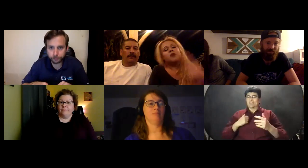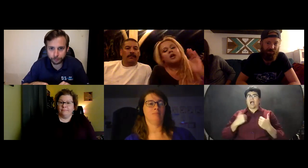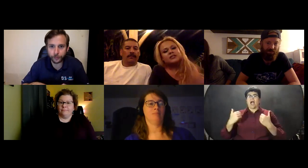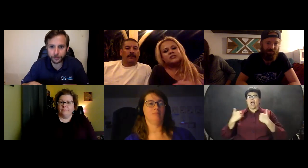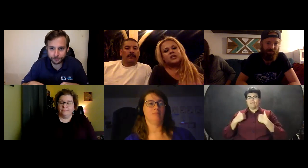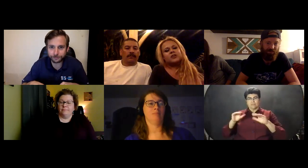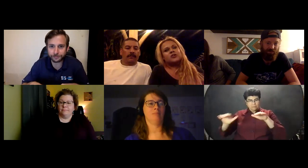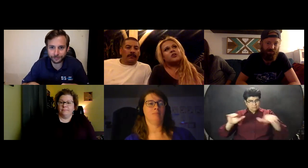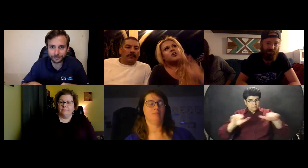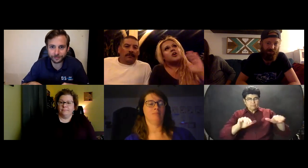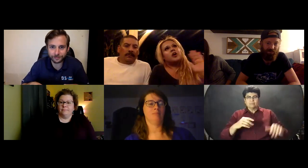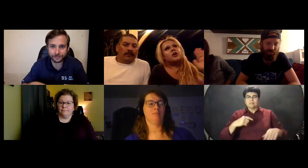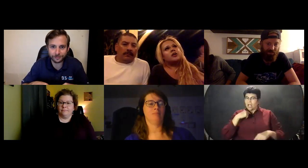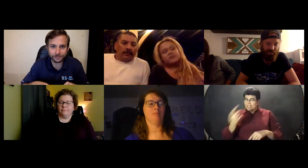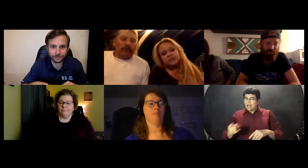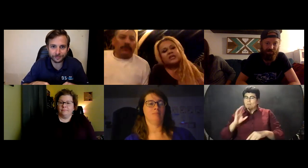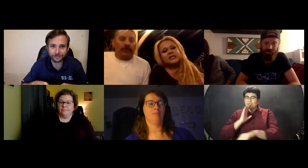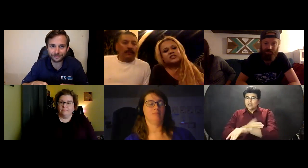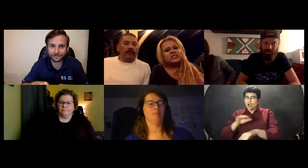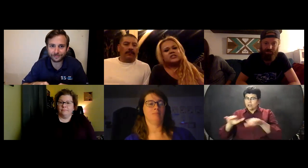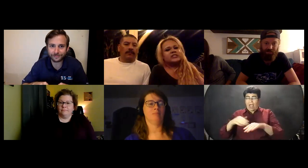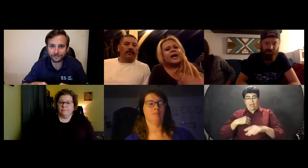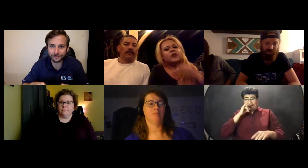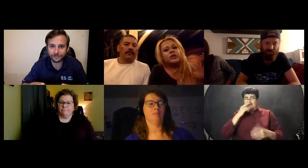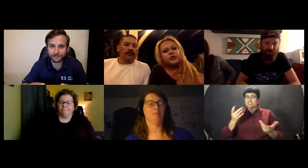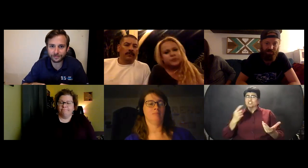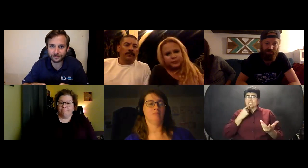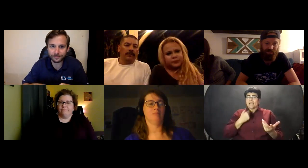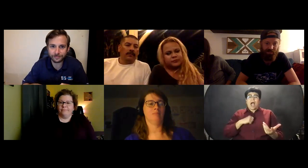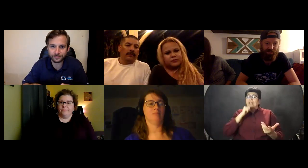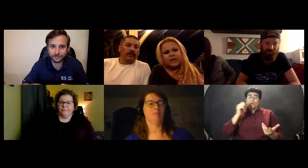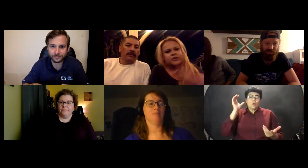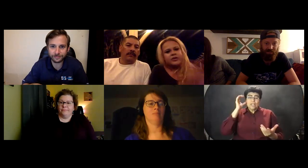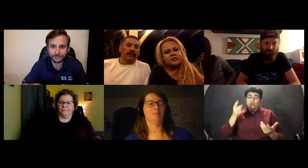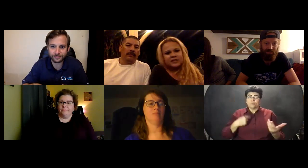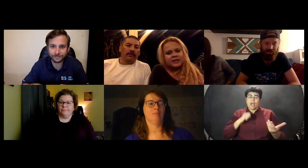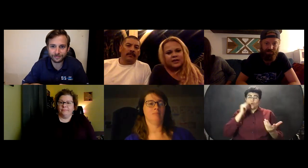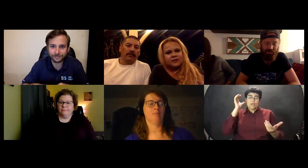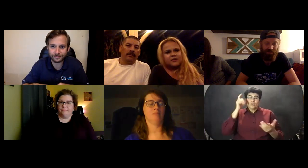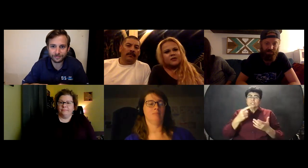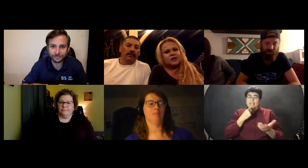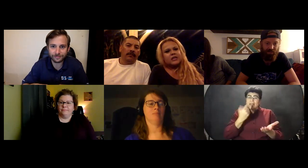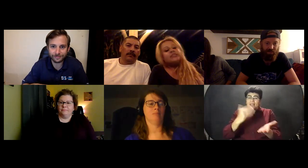constantly telling her uh and in the kids to sit just say i don't hear you